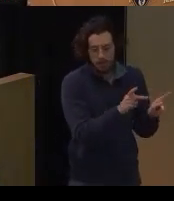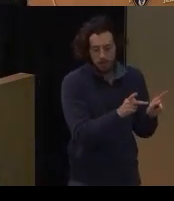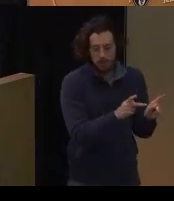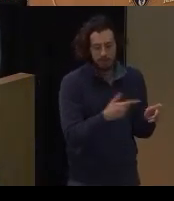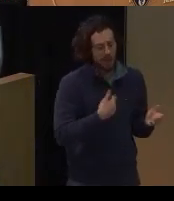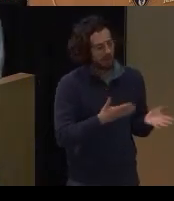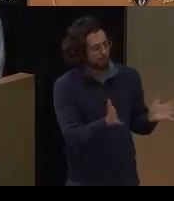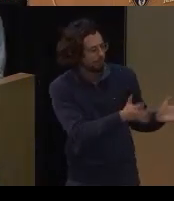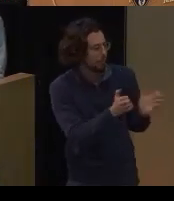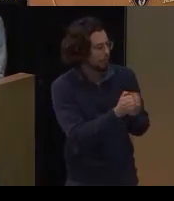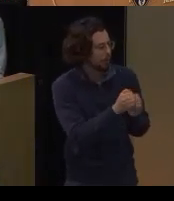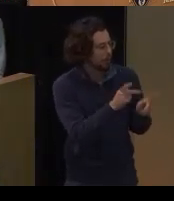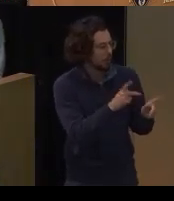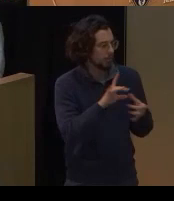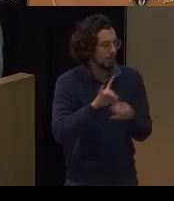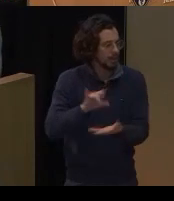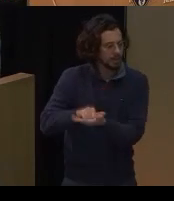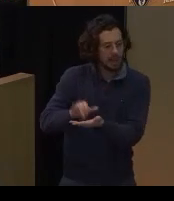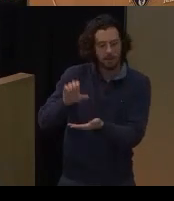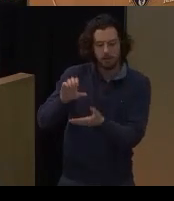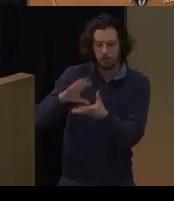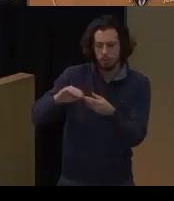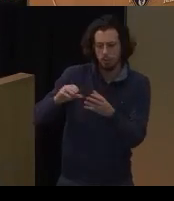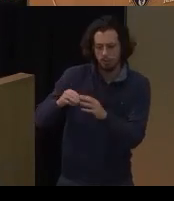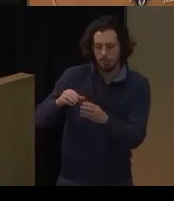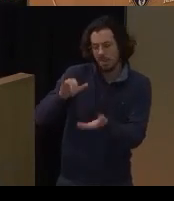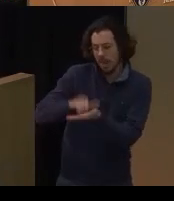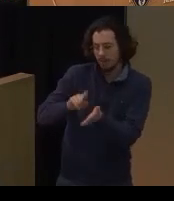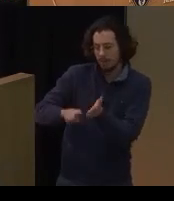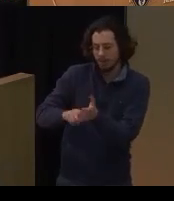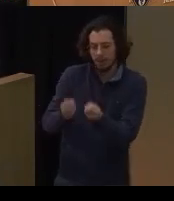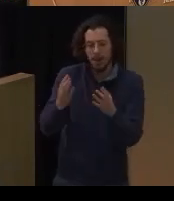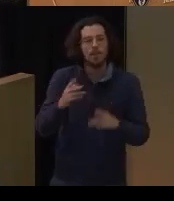literature a lot and everyone can kind of name that Bookworm so you know everyone knows somebody